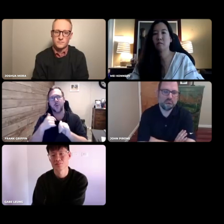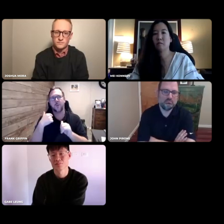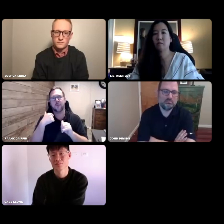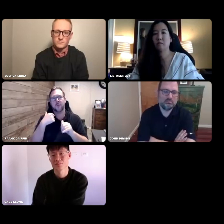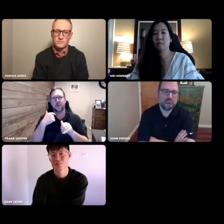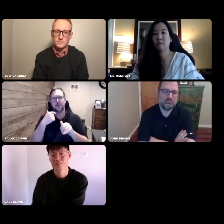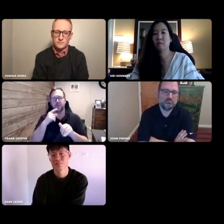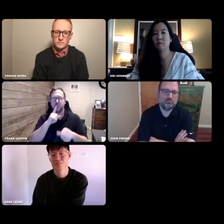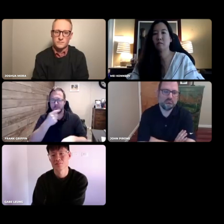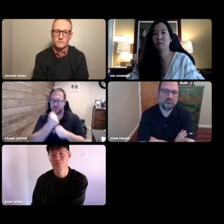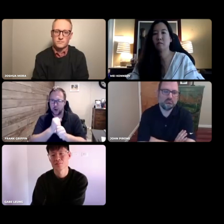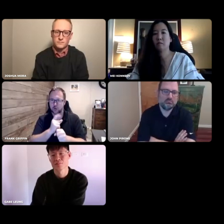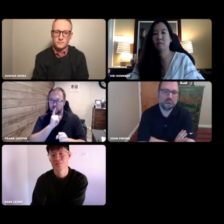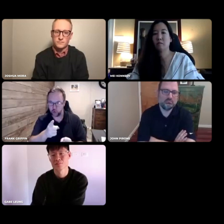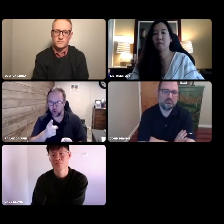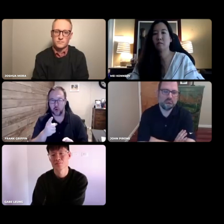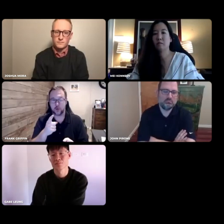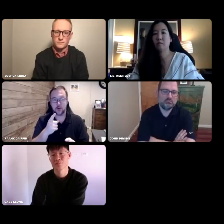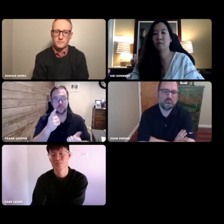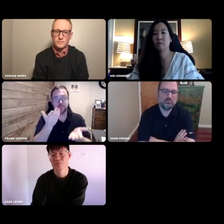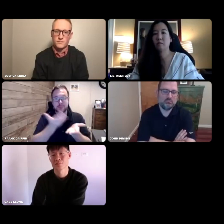We're under a lot of stress and pressure.